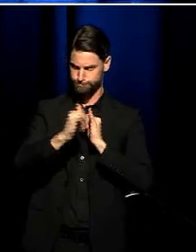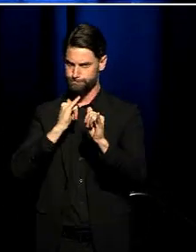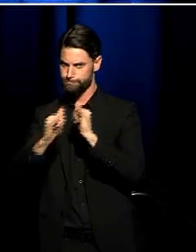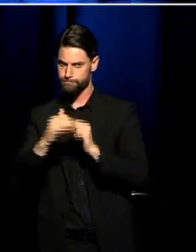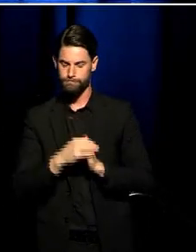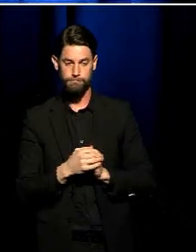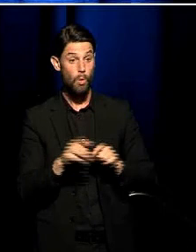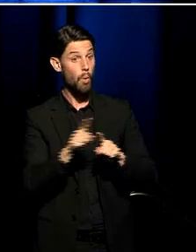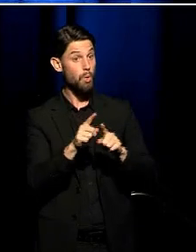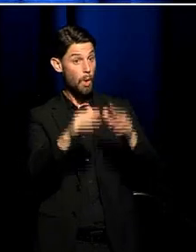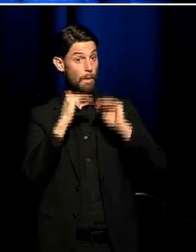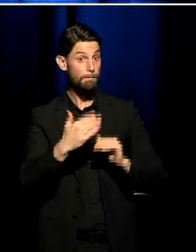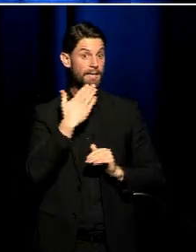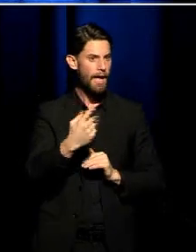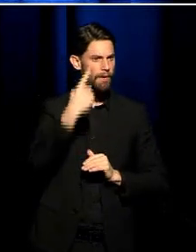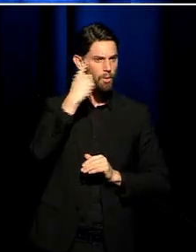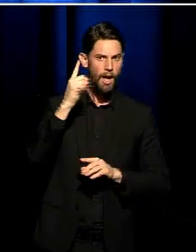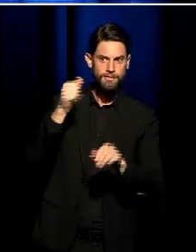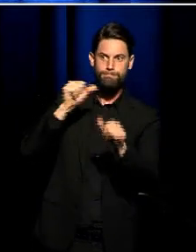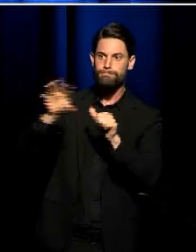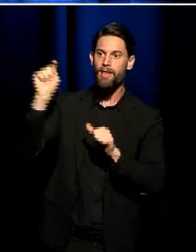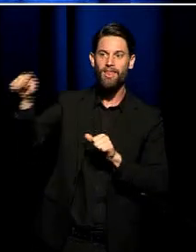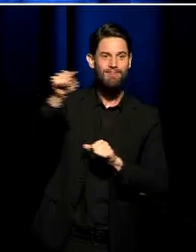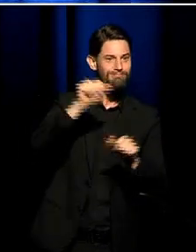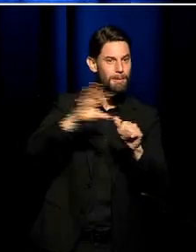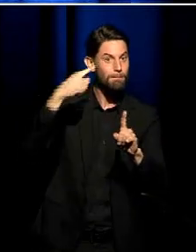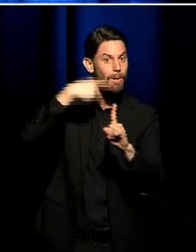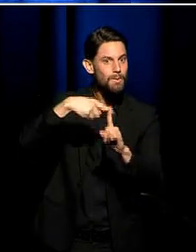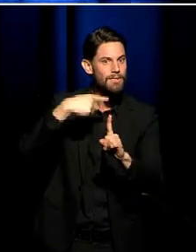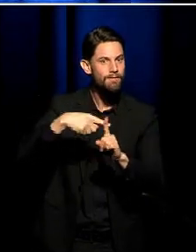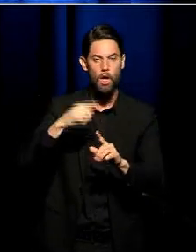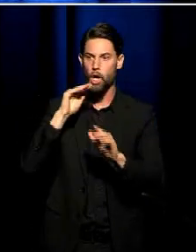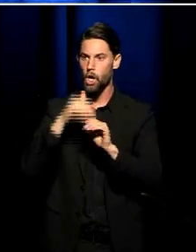and innovative models of preventing, reporting, investigating or responding to